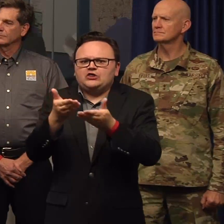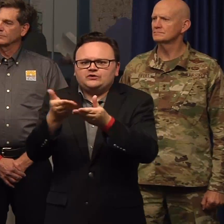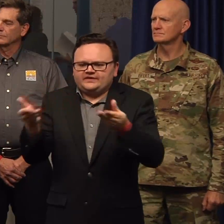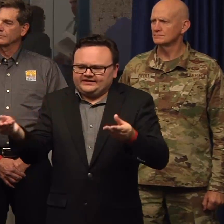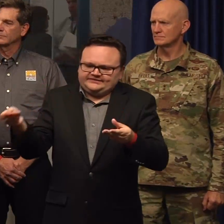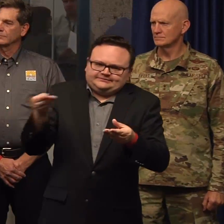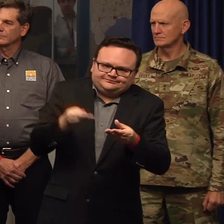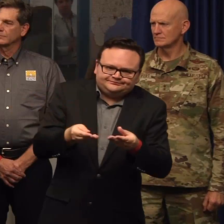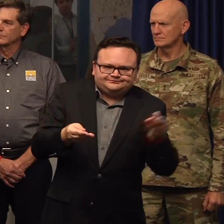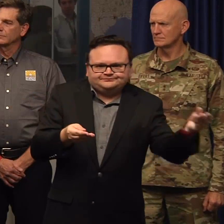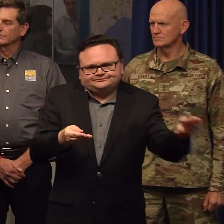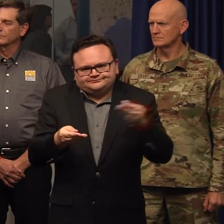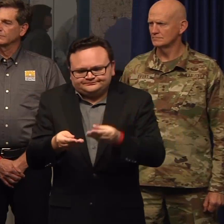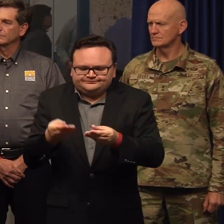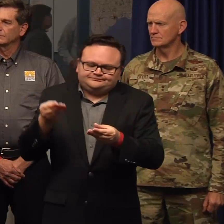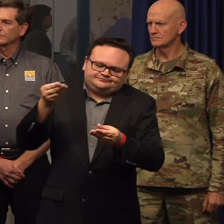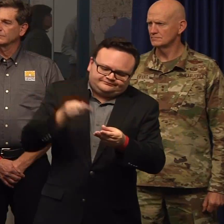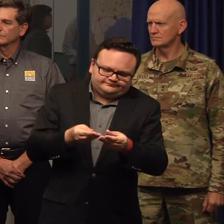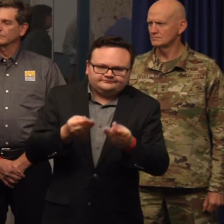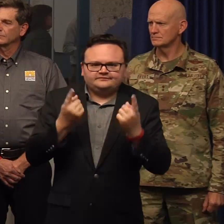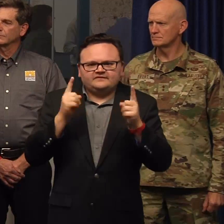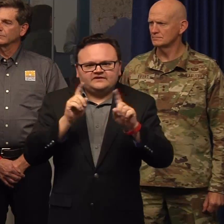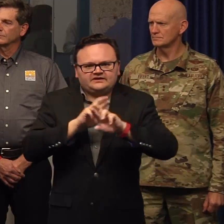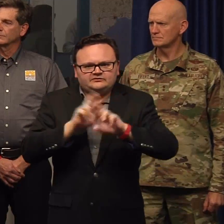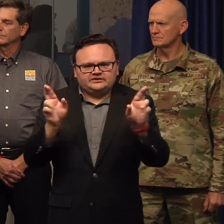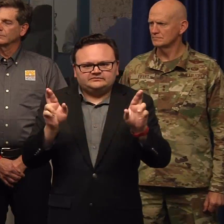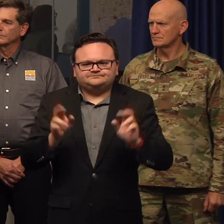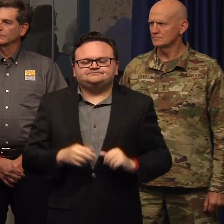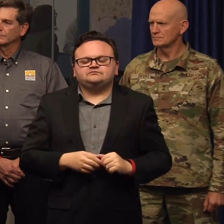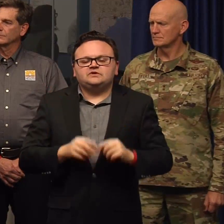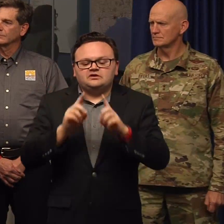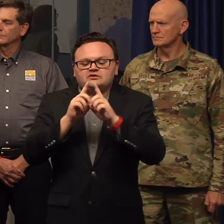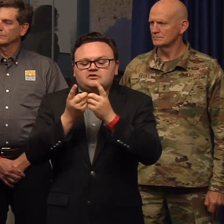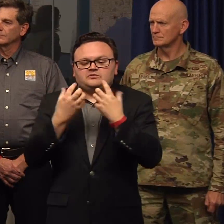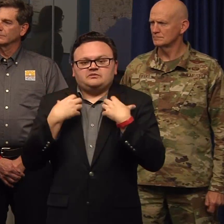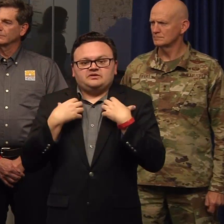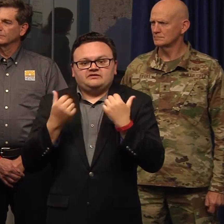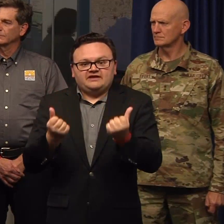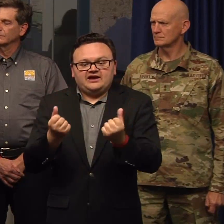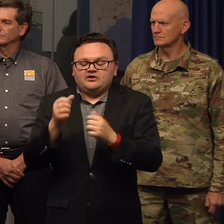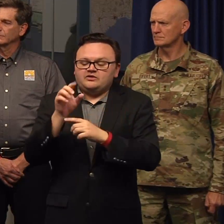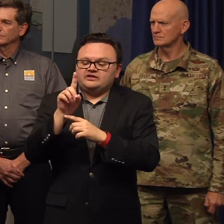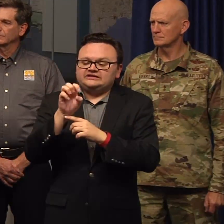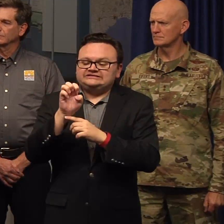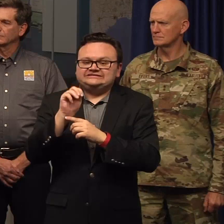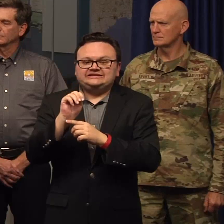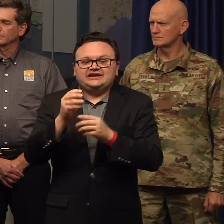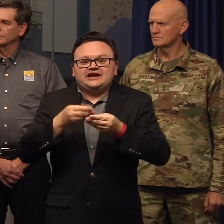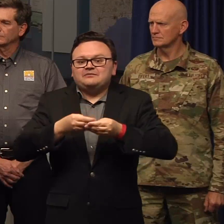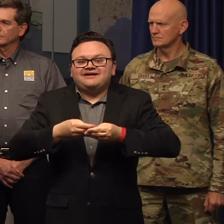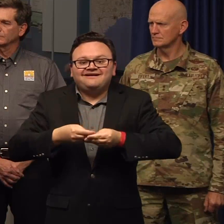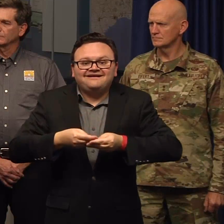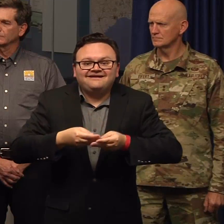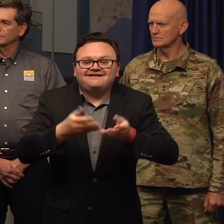IS BY JUST GETTING A TEST KIT DOESN'T MEAN YOU CAN DO THE